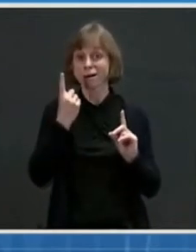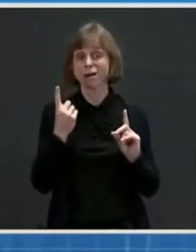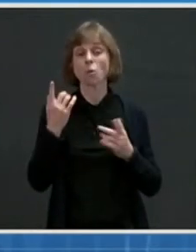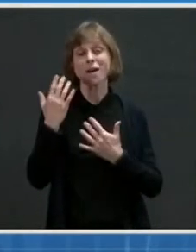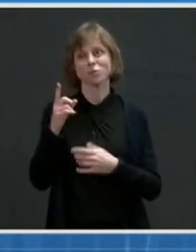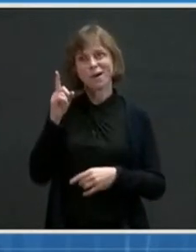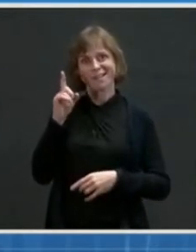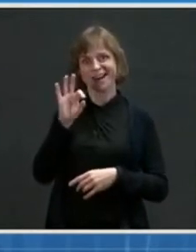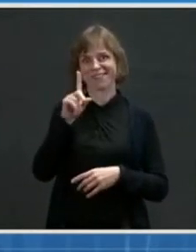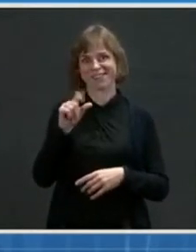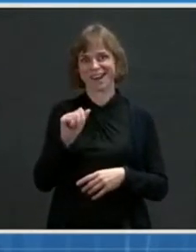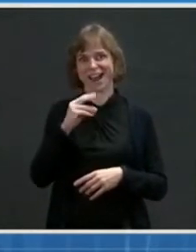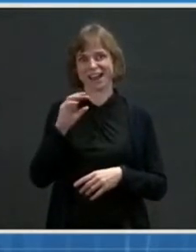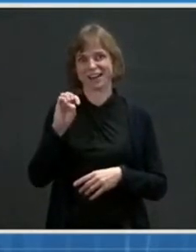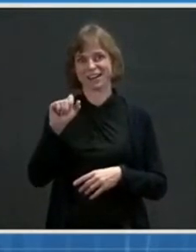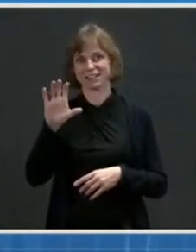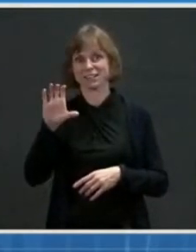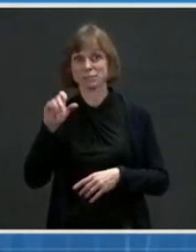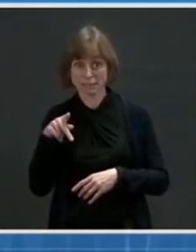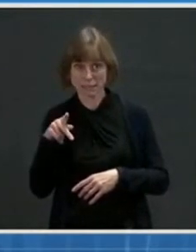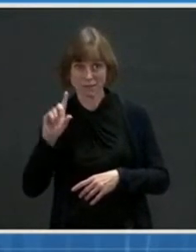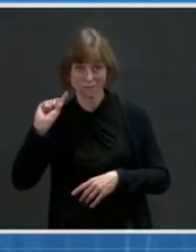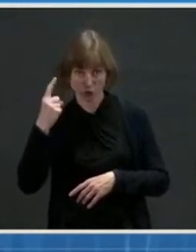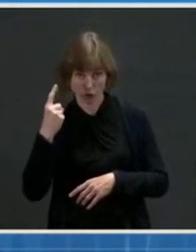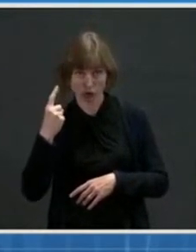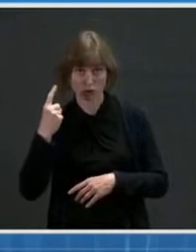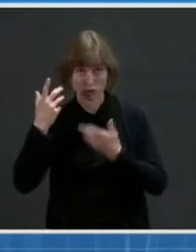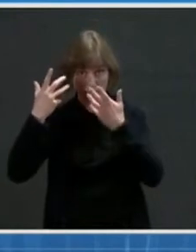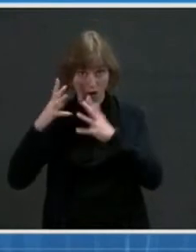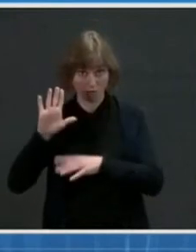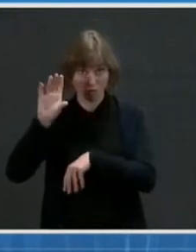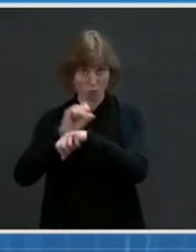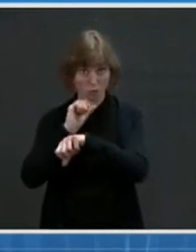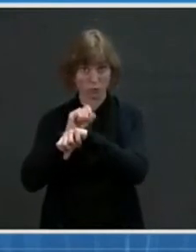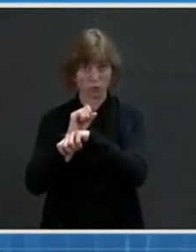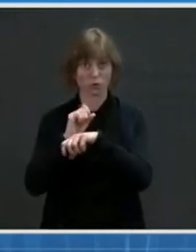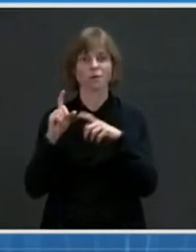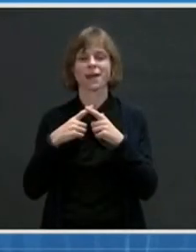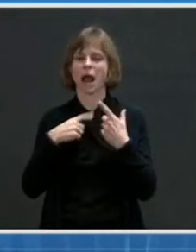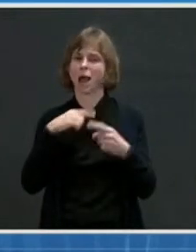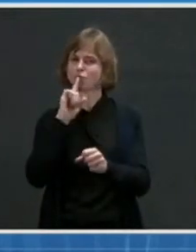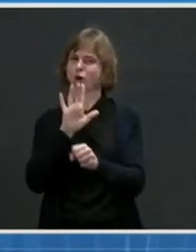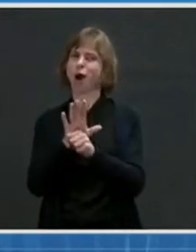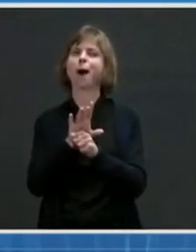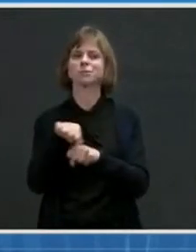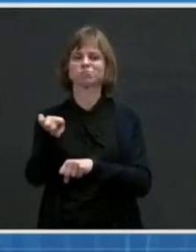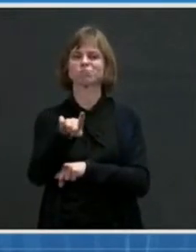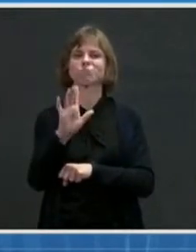ALSO, BUT AGAIN, WE'RE GOING TO